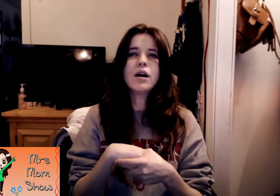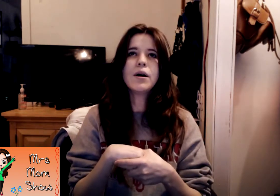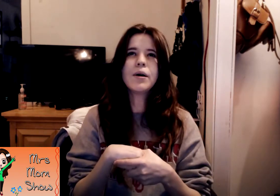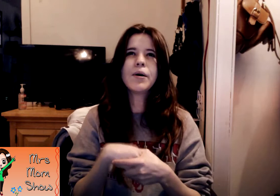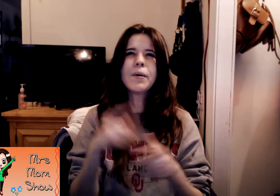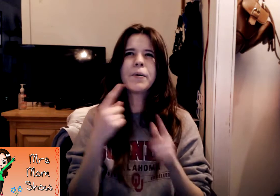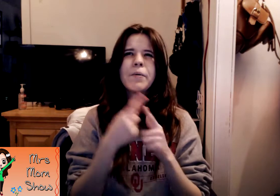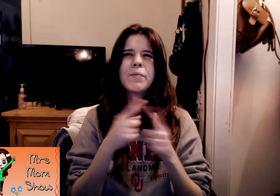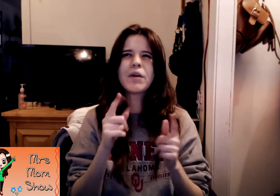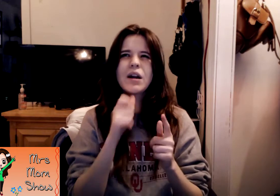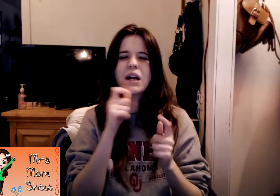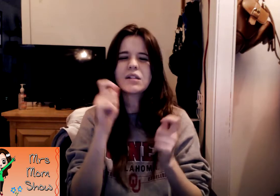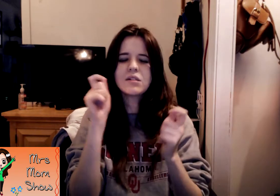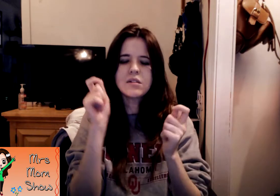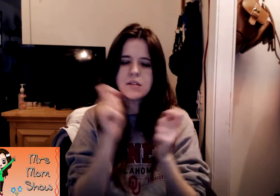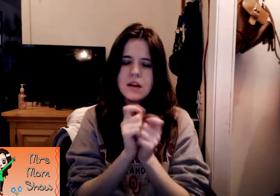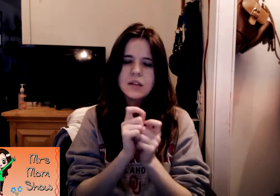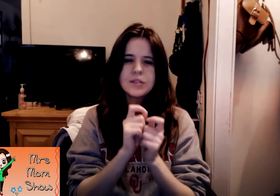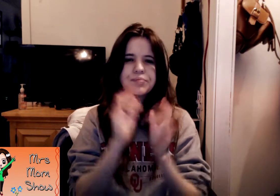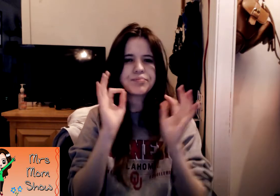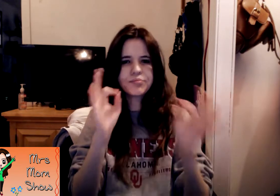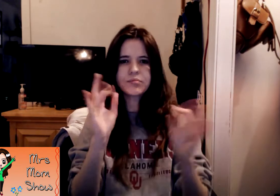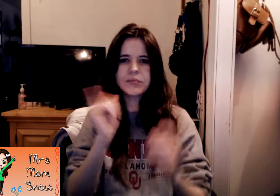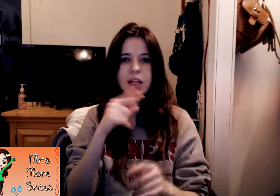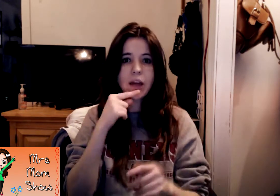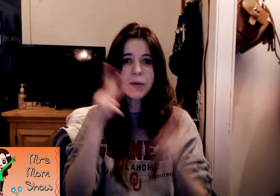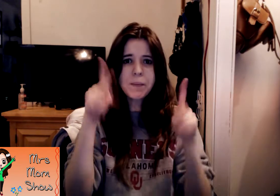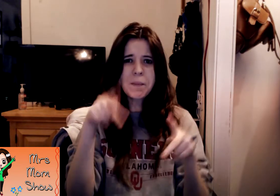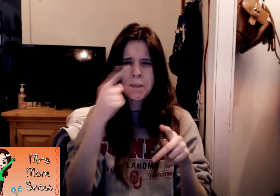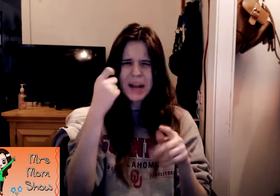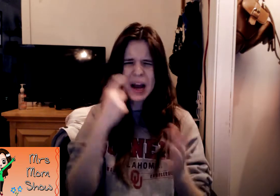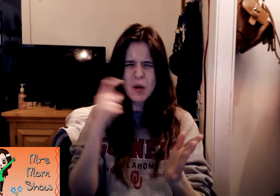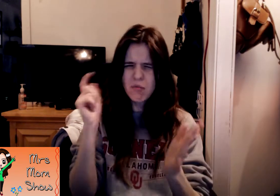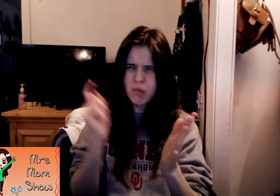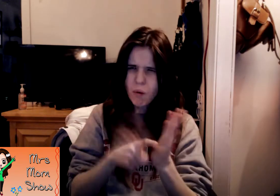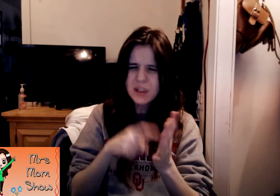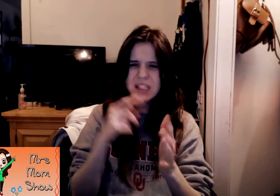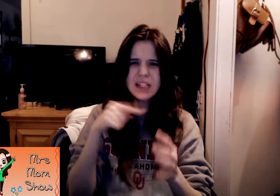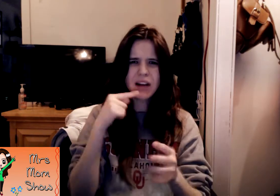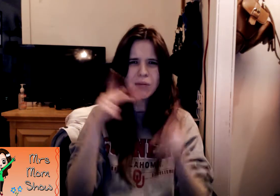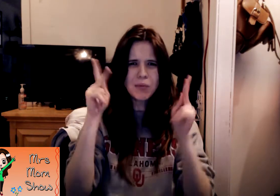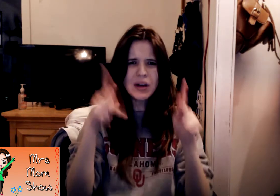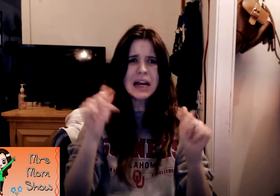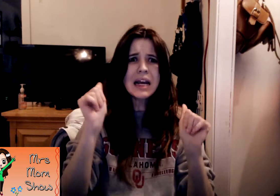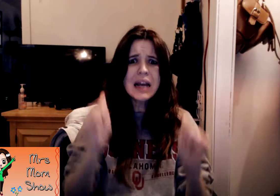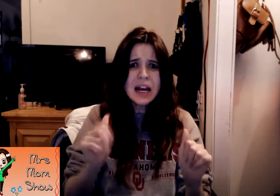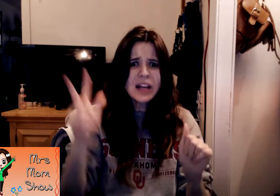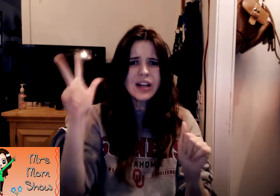Um...but not exactly like a hearing person because I have noticed that a hearing person can hear noise really well,